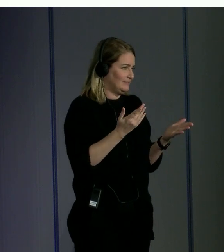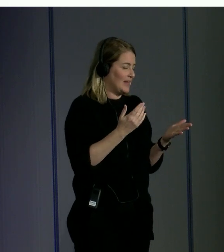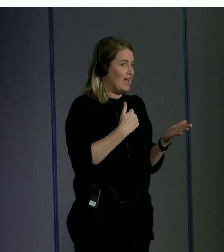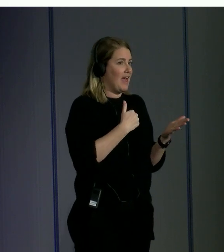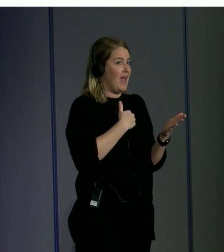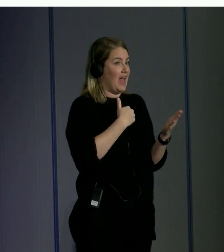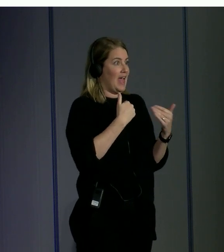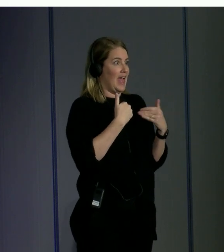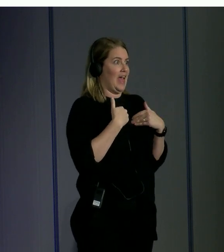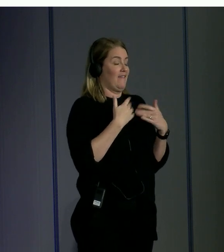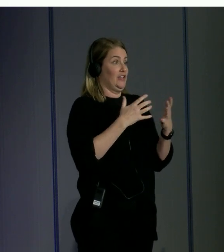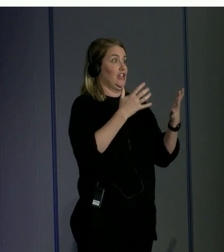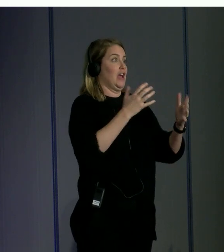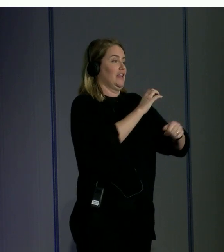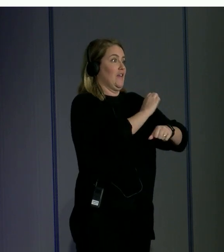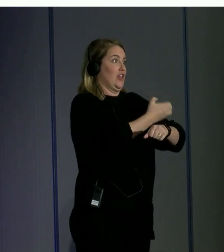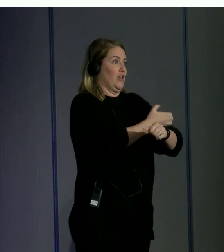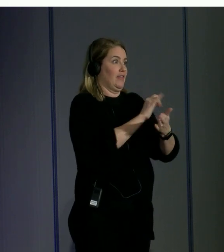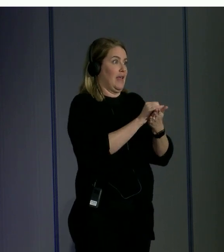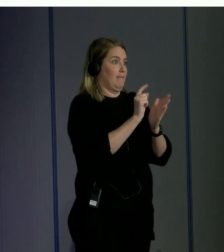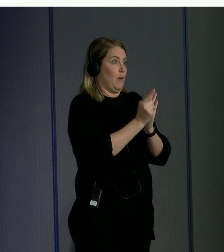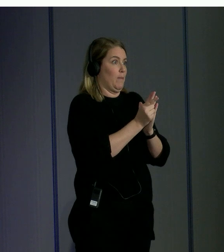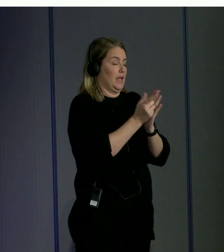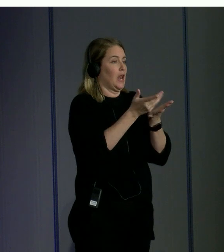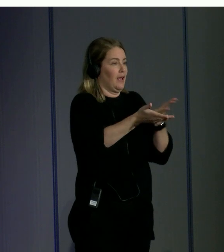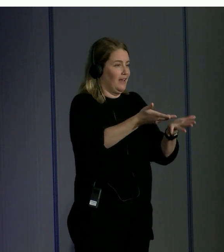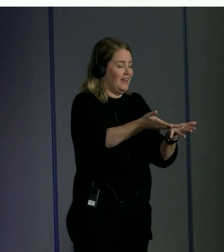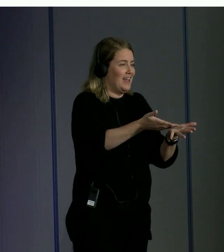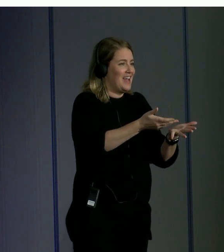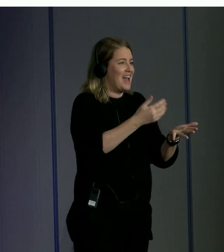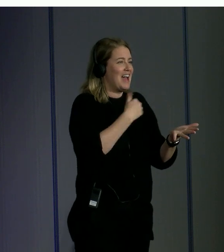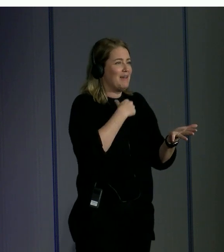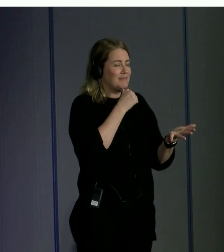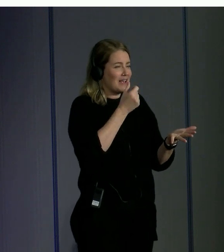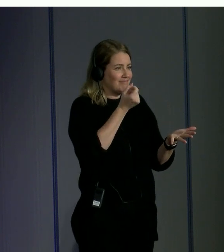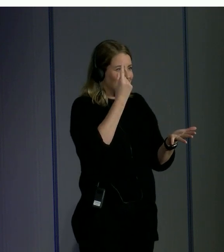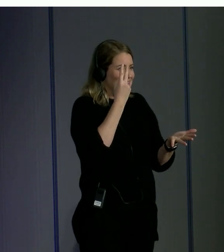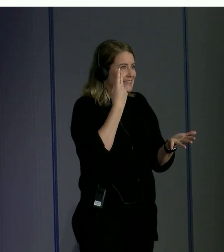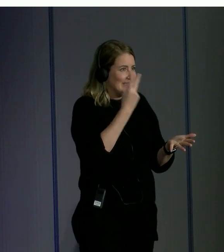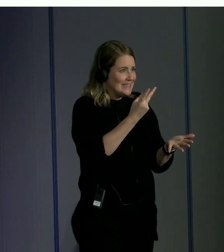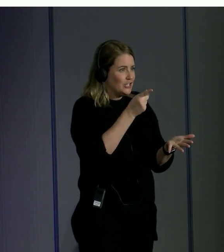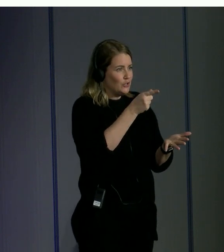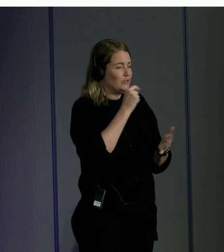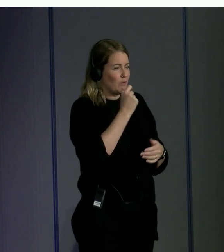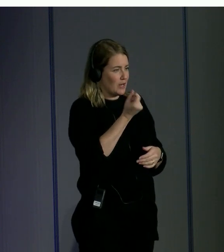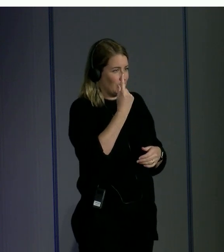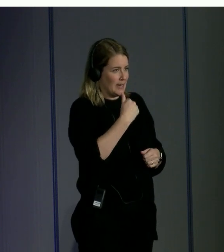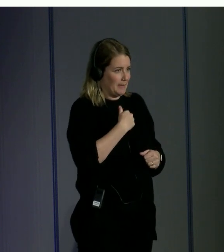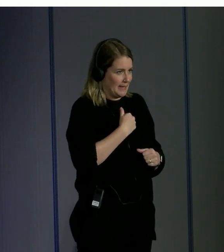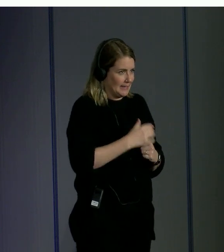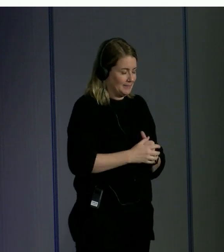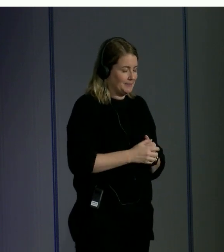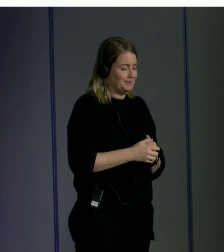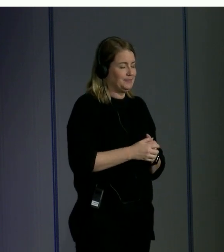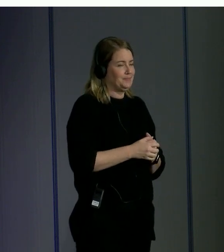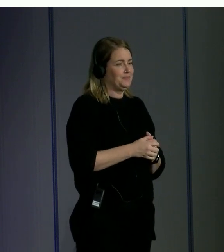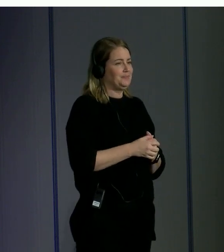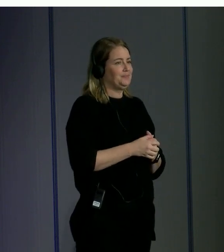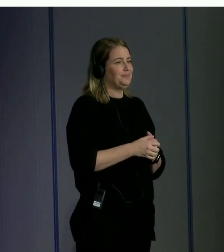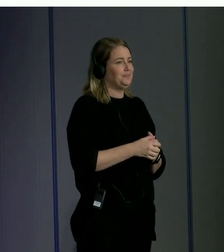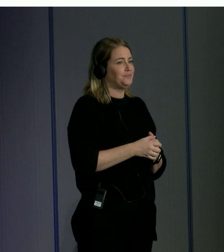a ton of energy in that moment, I'm not going to see that you don't understand me.